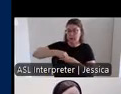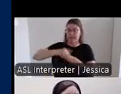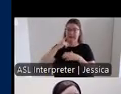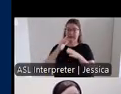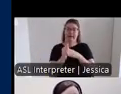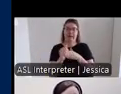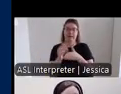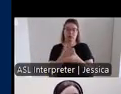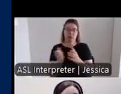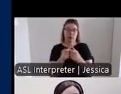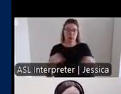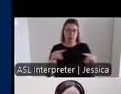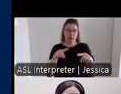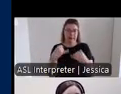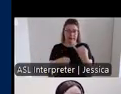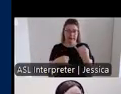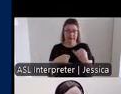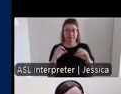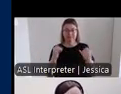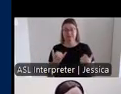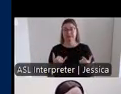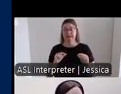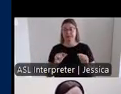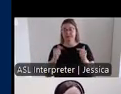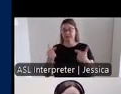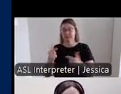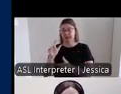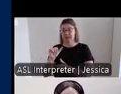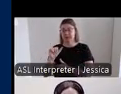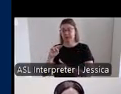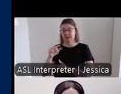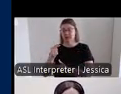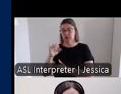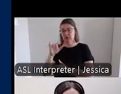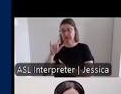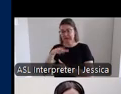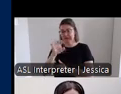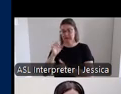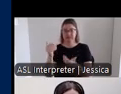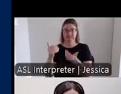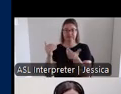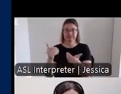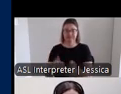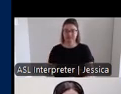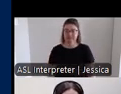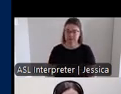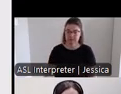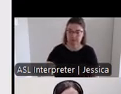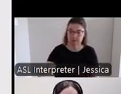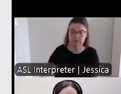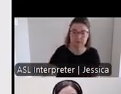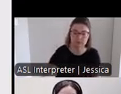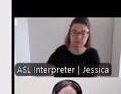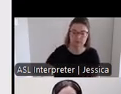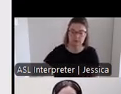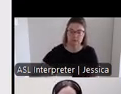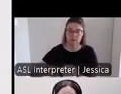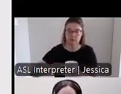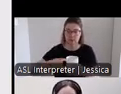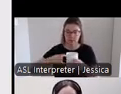So for now I'm going to pass it back to Angélique to get us started. (Angélique Roy) Thanks, Carling.